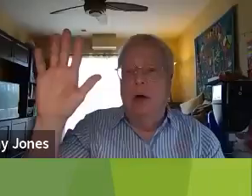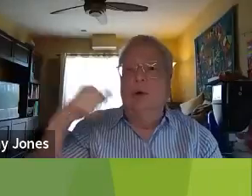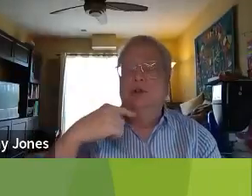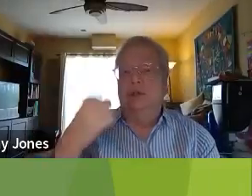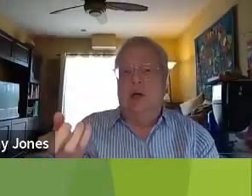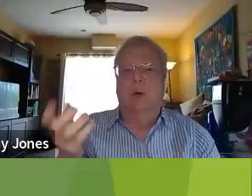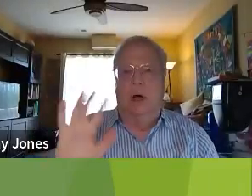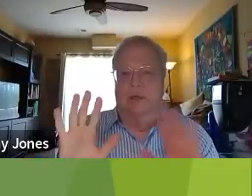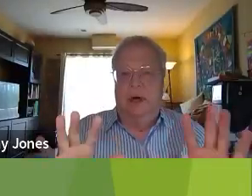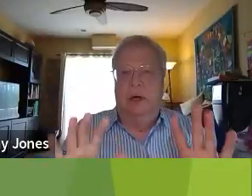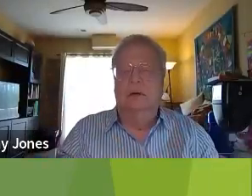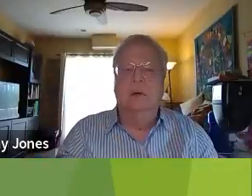Let me share one thing.